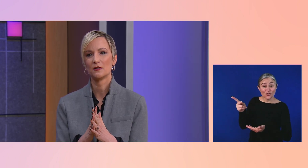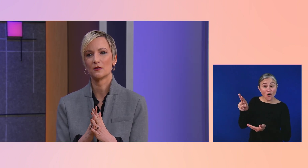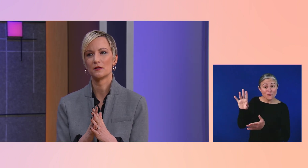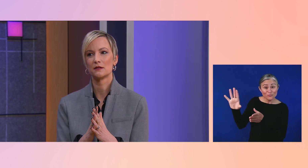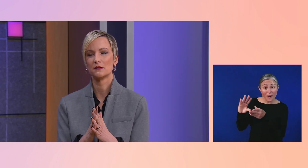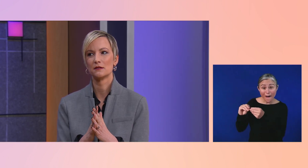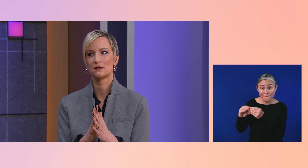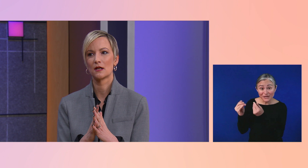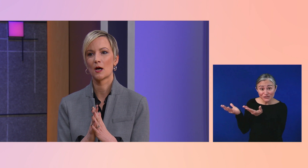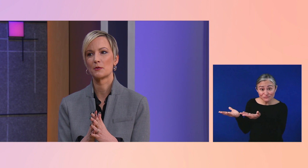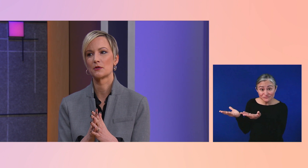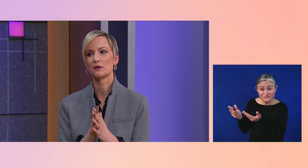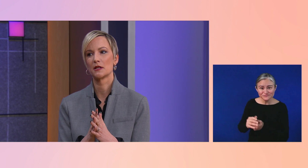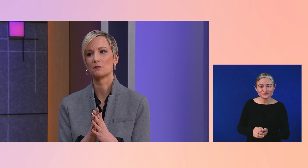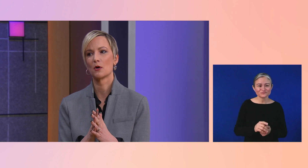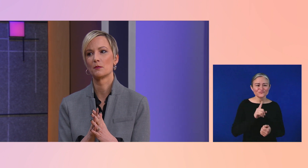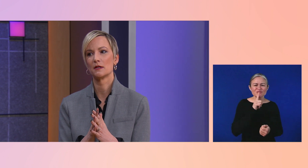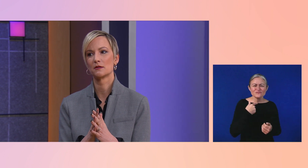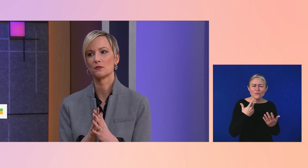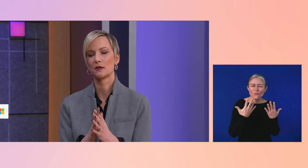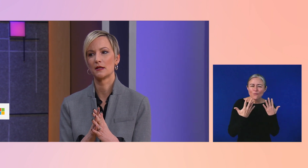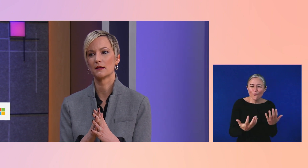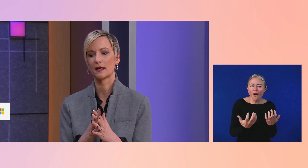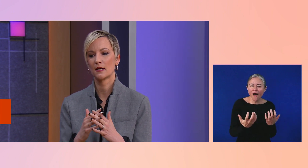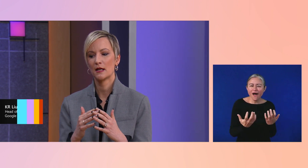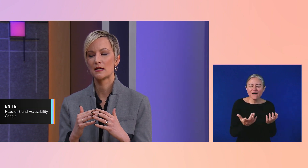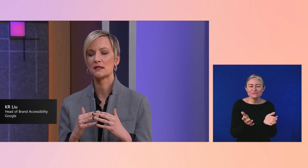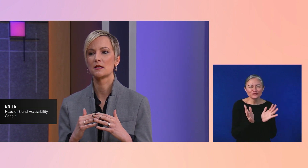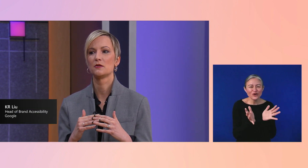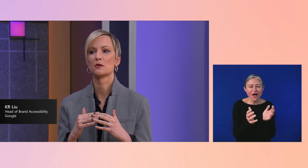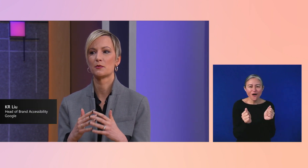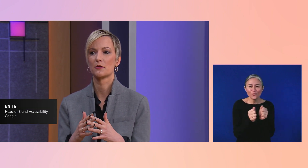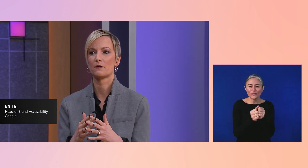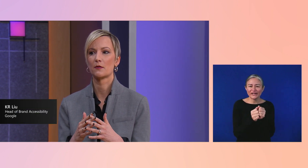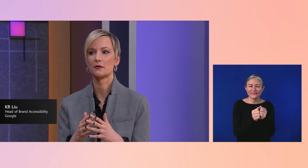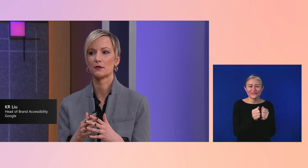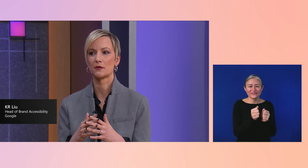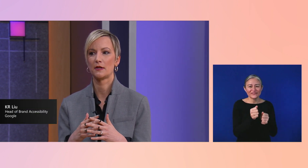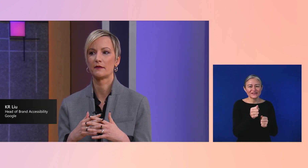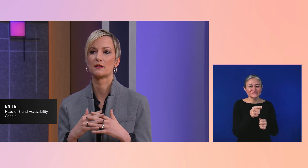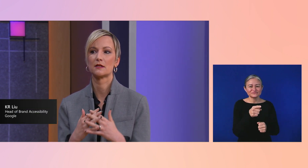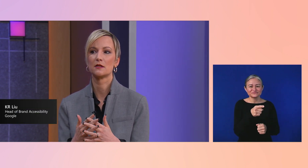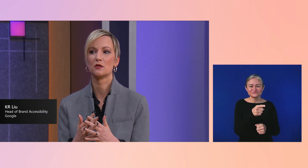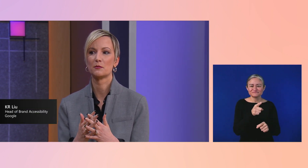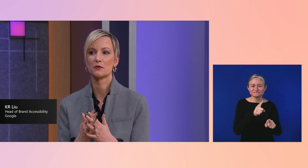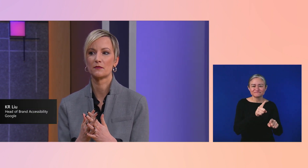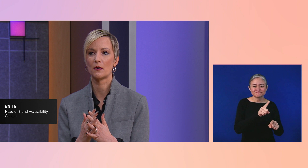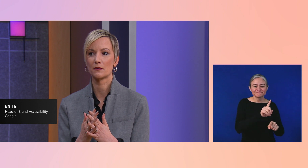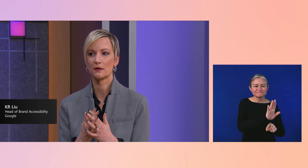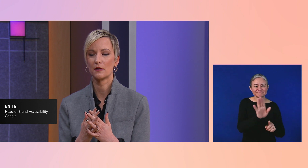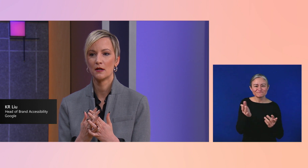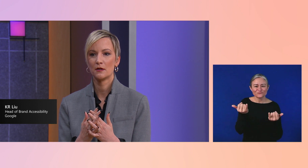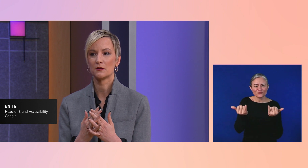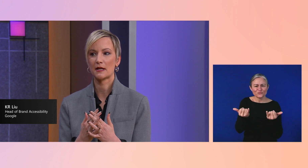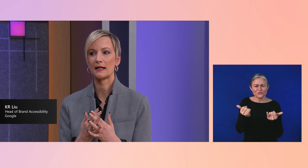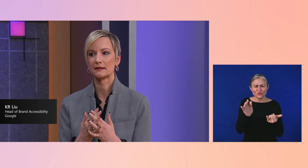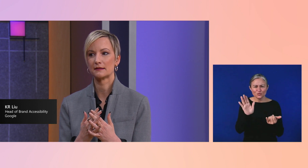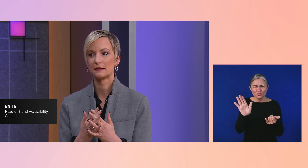This is an opportunity and moment to really continue to push forward your creative, continue to push forward your talent.